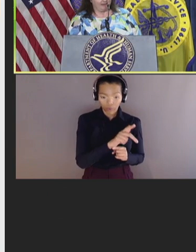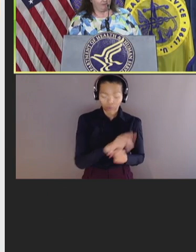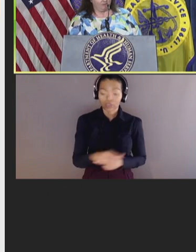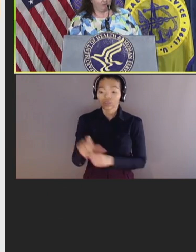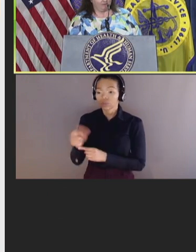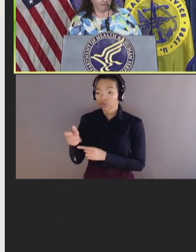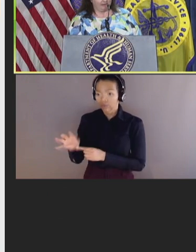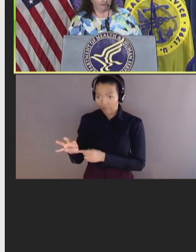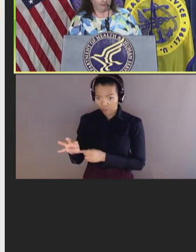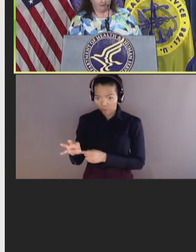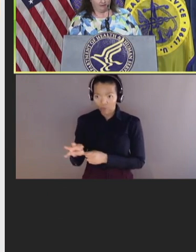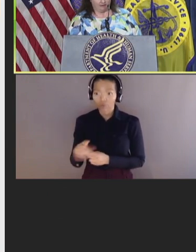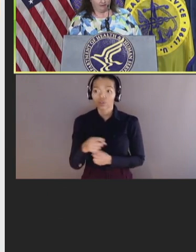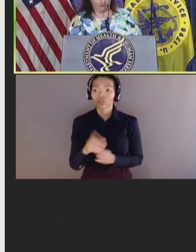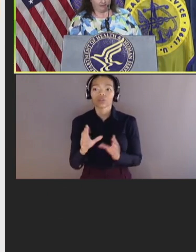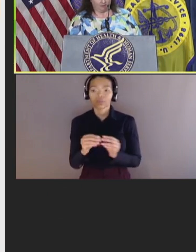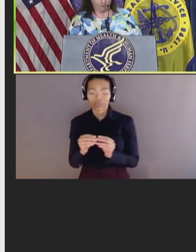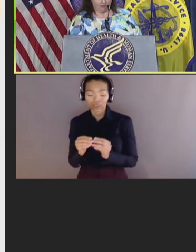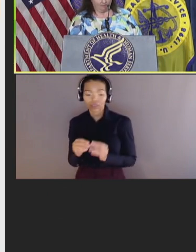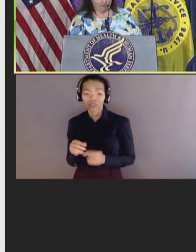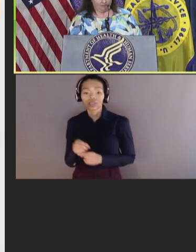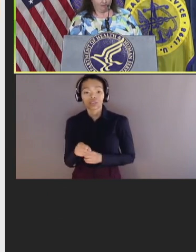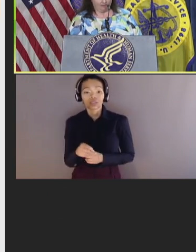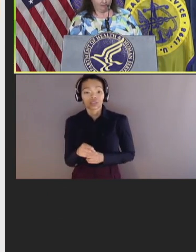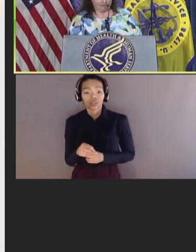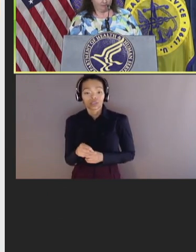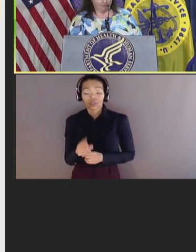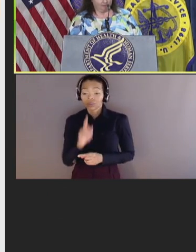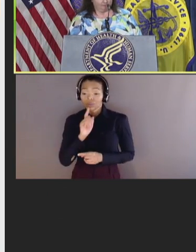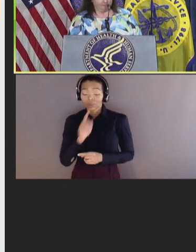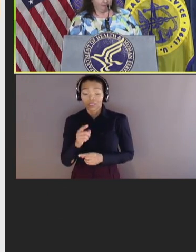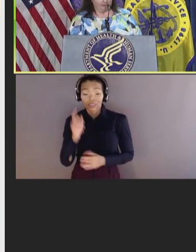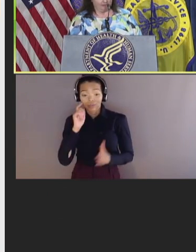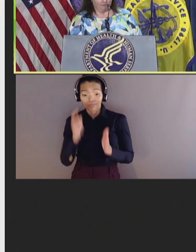one of the things that we have found very successful -- now, of course,